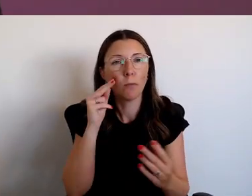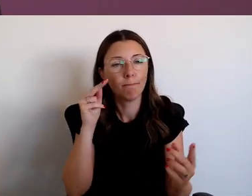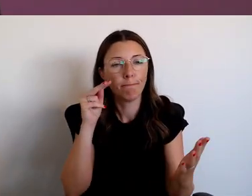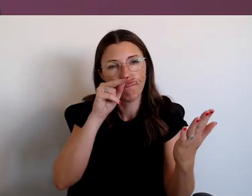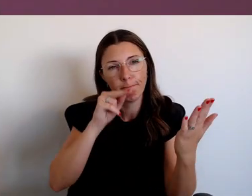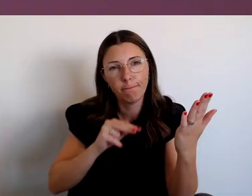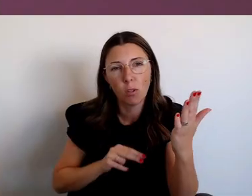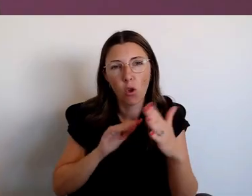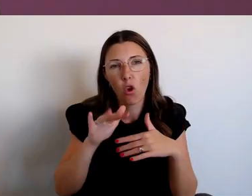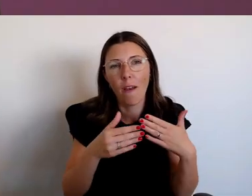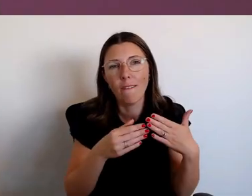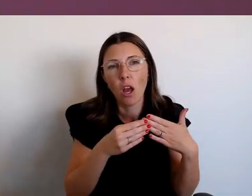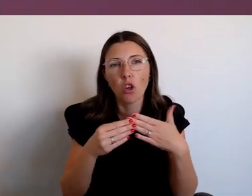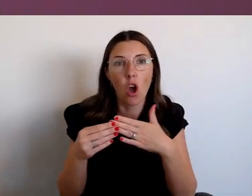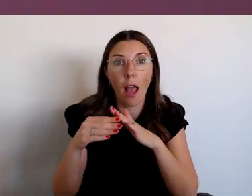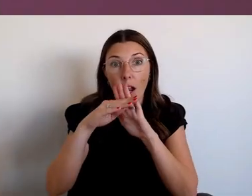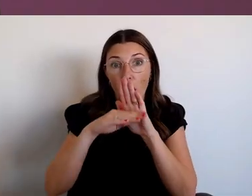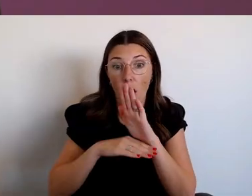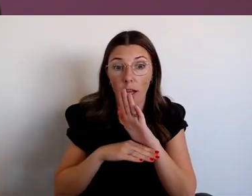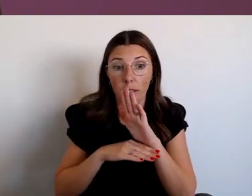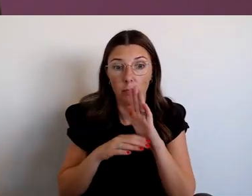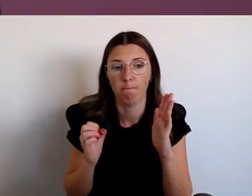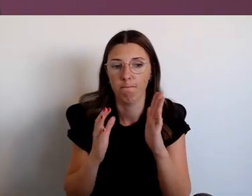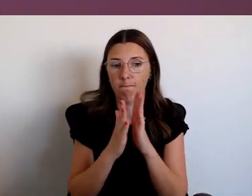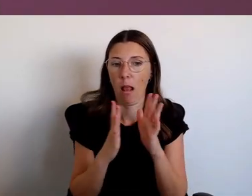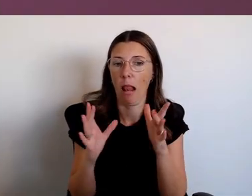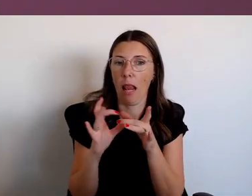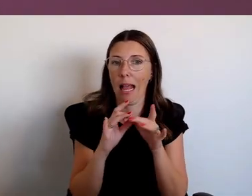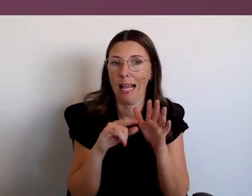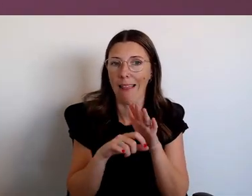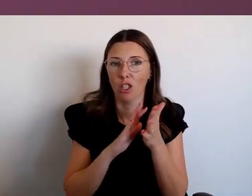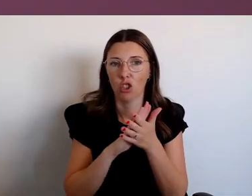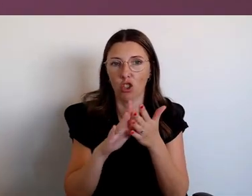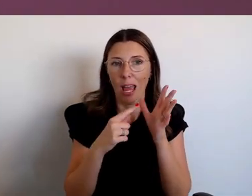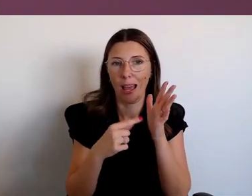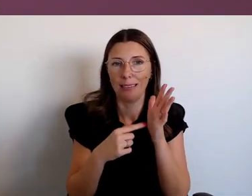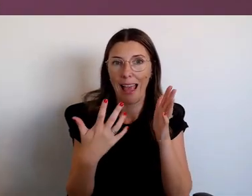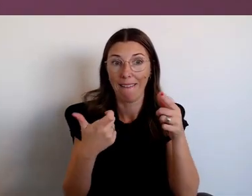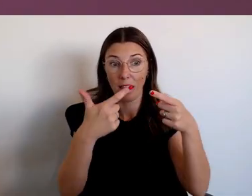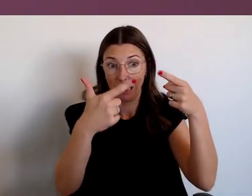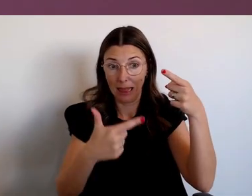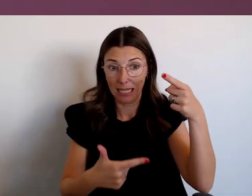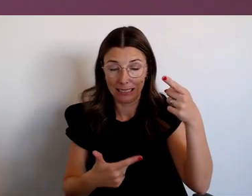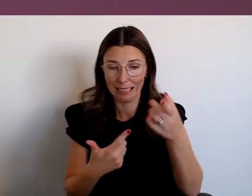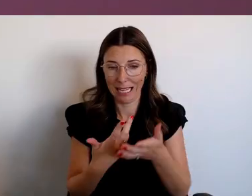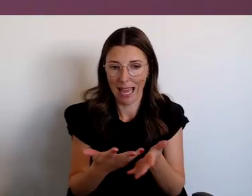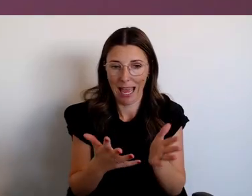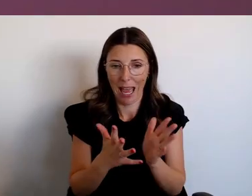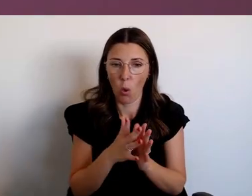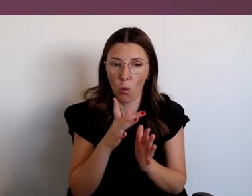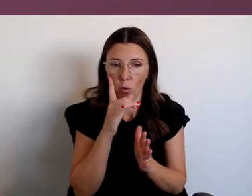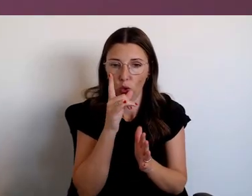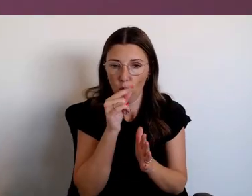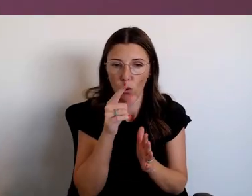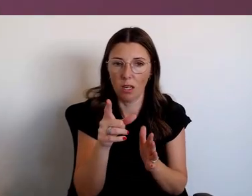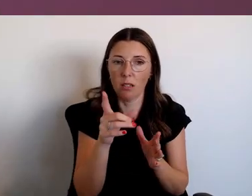at the guidelines linked in the chat for a list of things you can do when working with or designing AI systems.